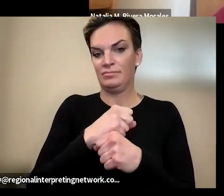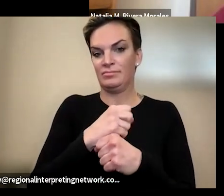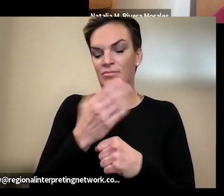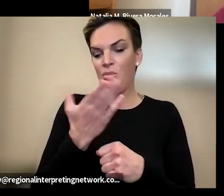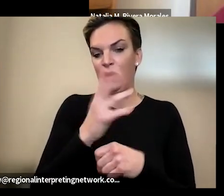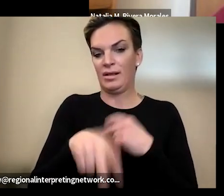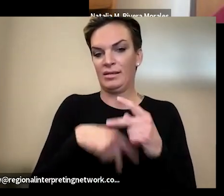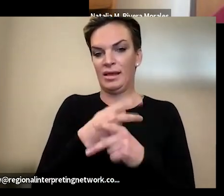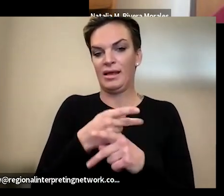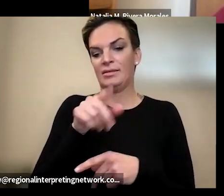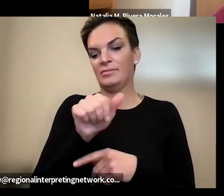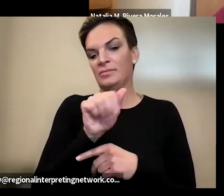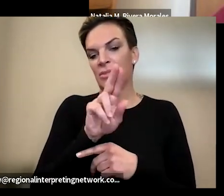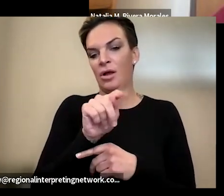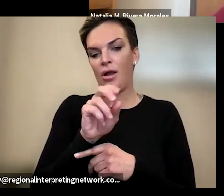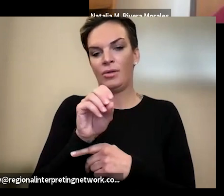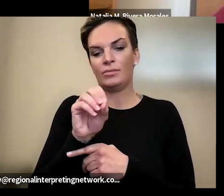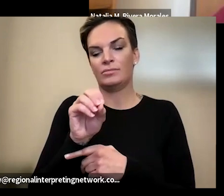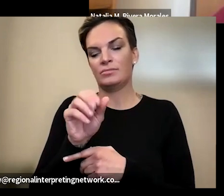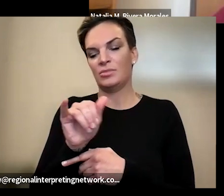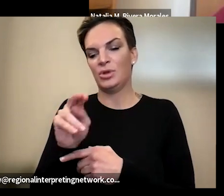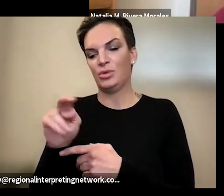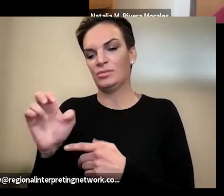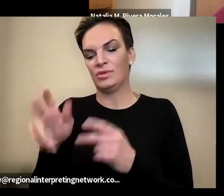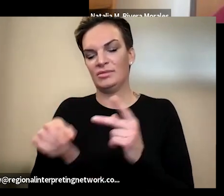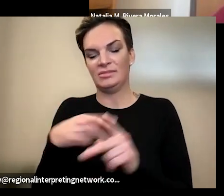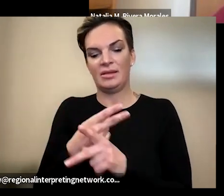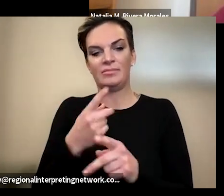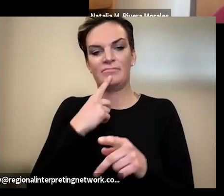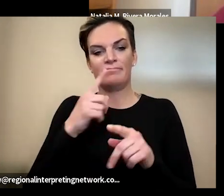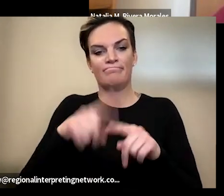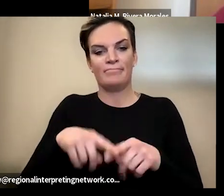degenerative where they get - not all of them but some of them - like it takes time to sort of see